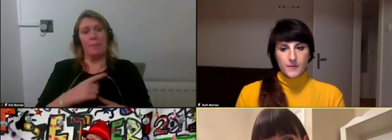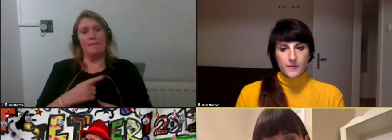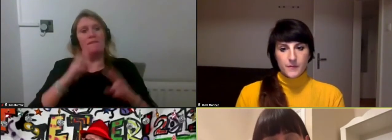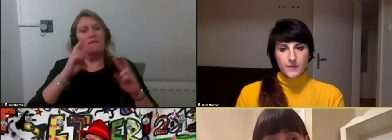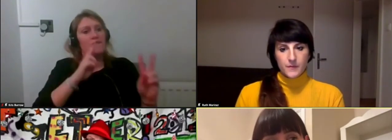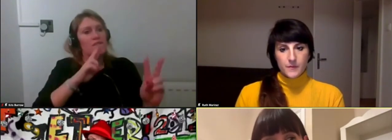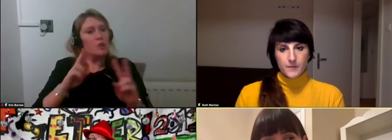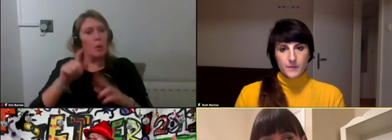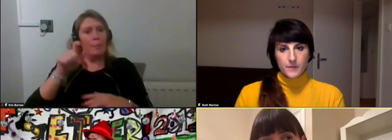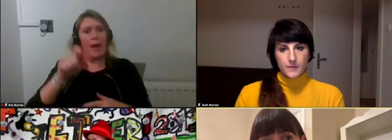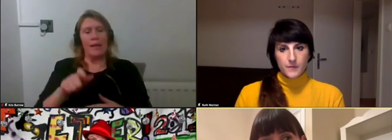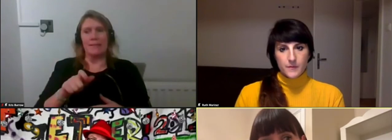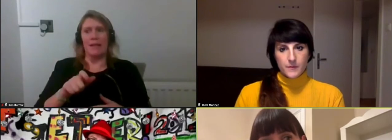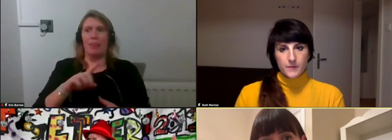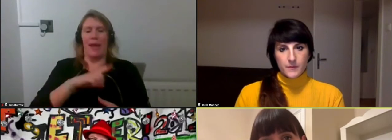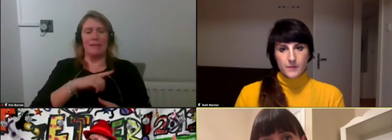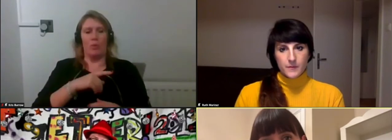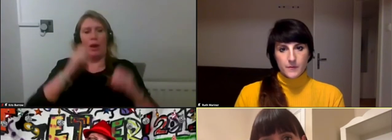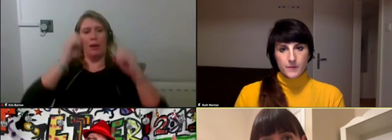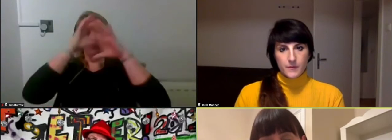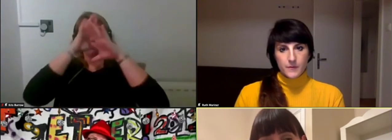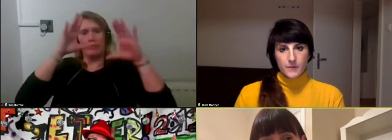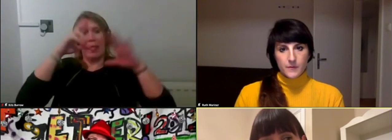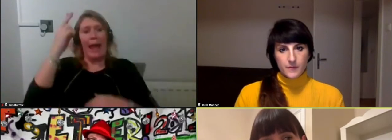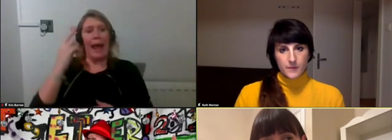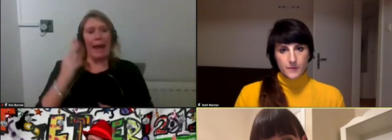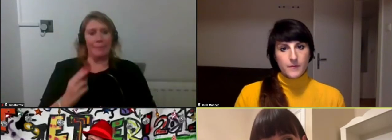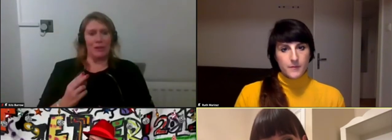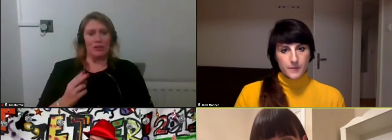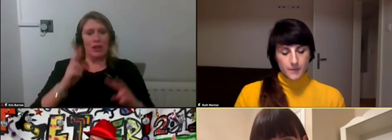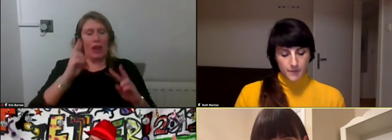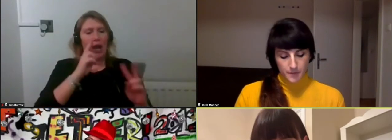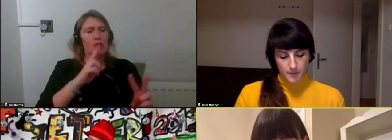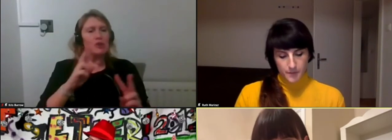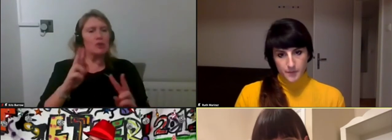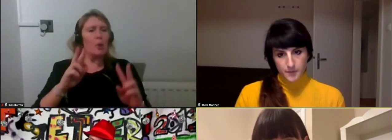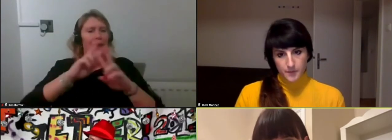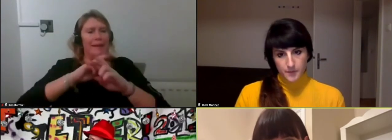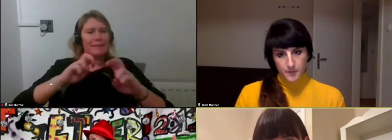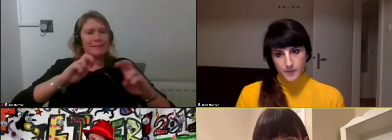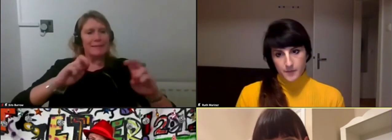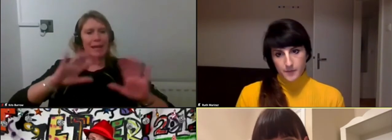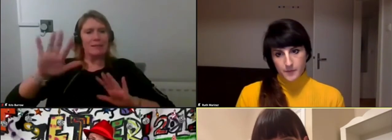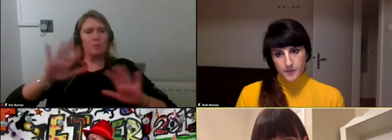animation came in as well, I saw the text moving but I saw an awful lot of black. I